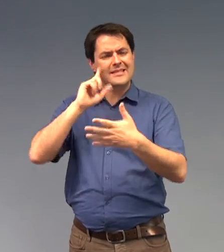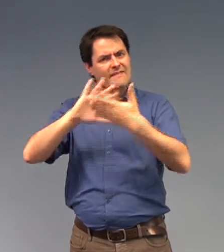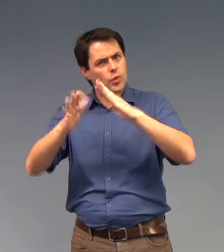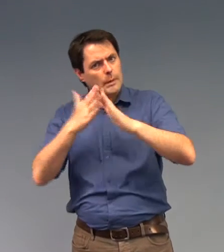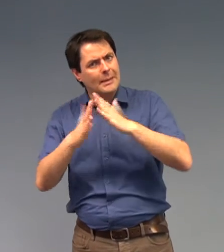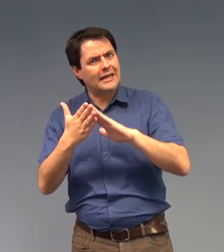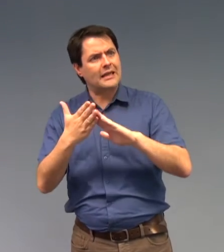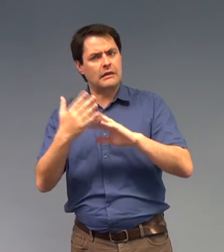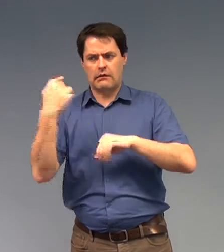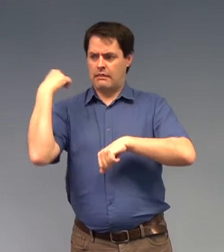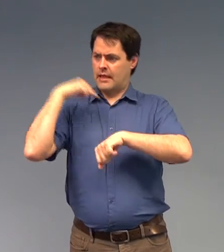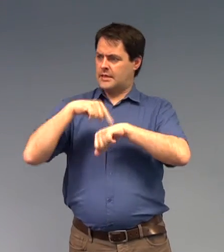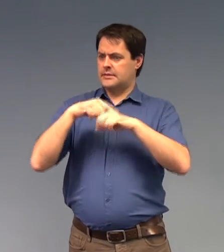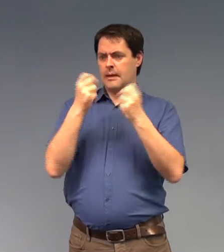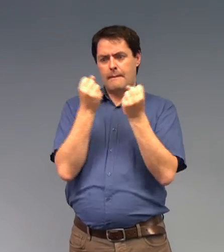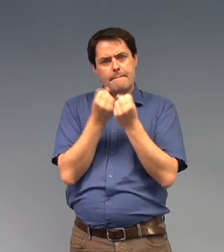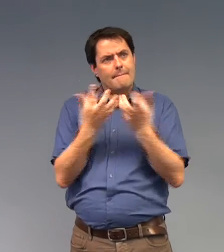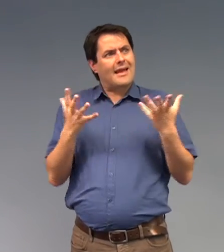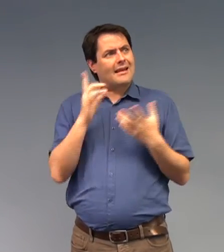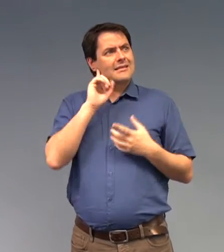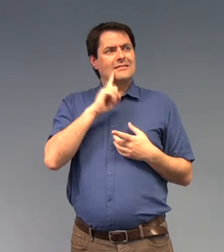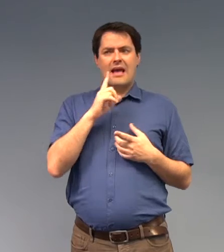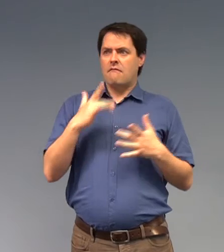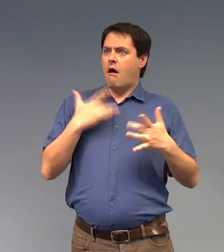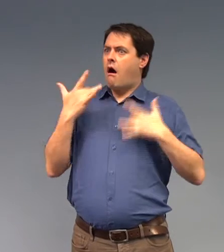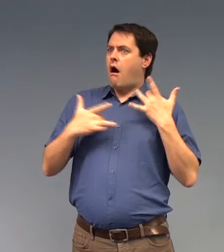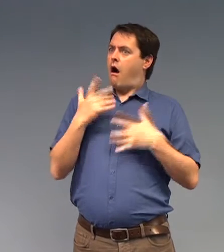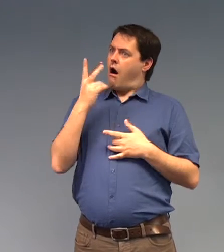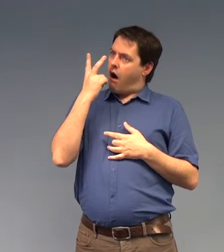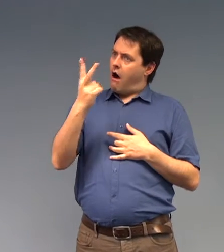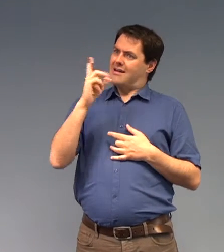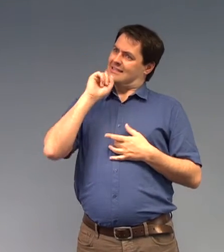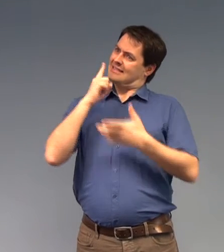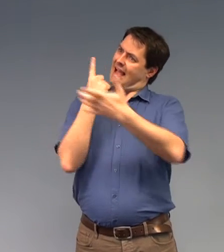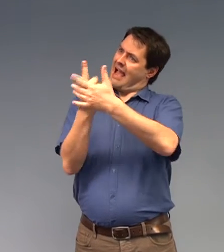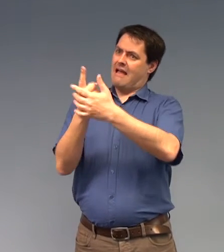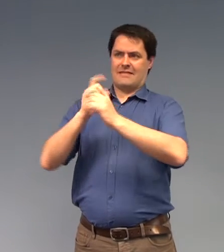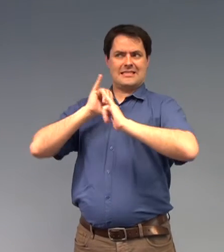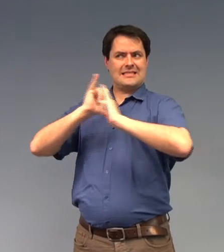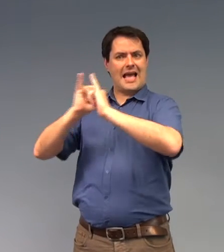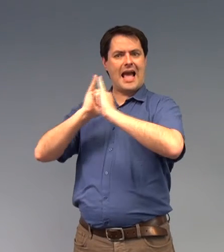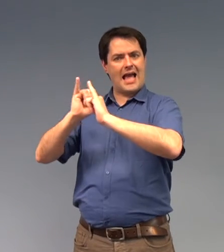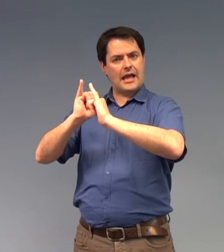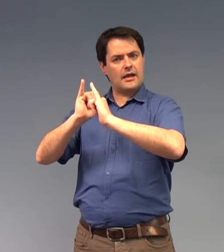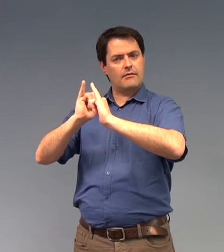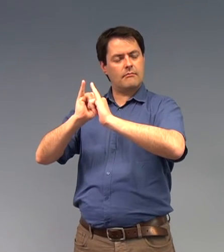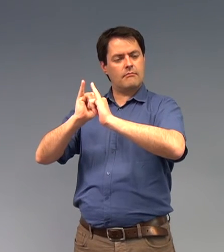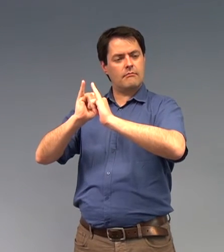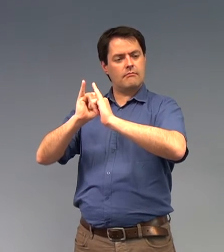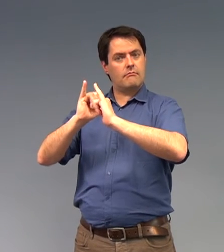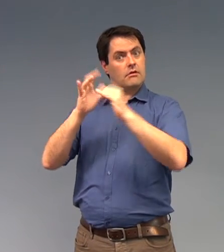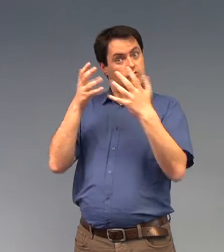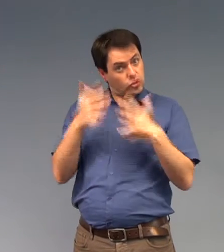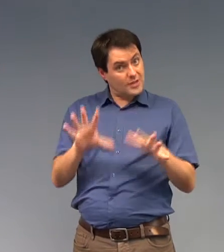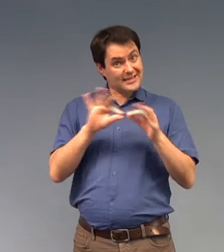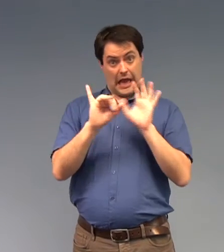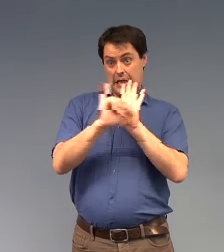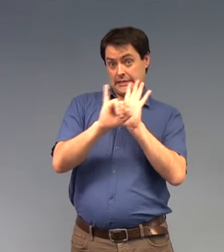And I was interested to note if DIs have grown up within the Deaf community, how did they use their language?